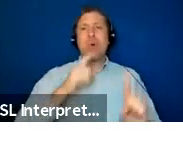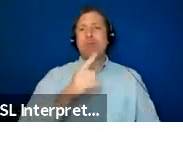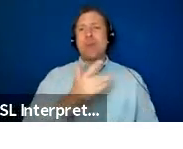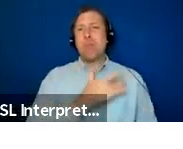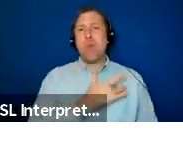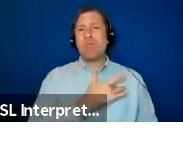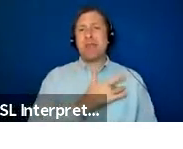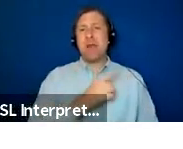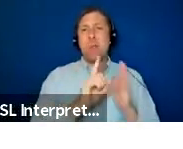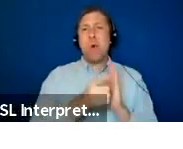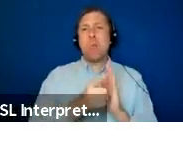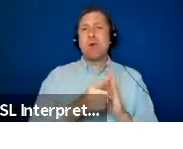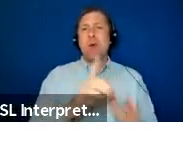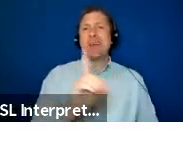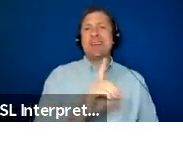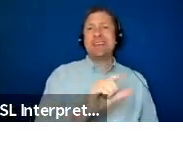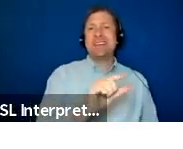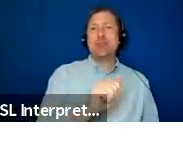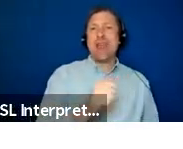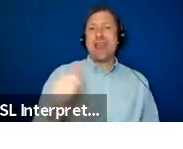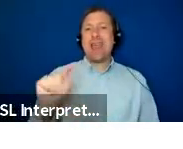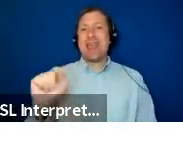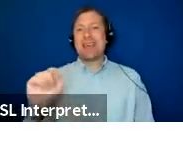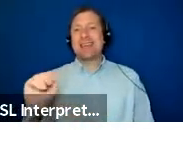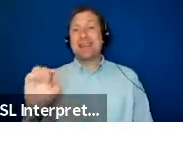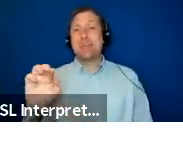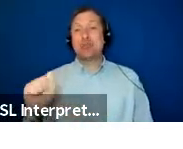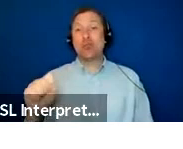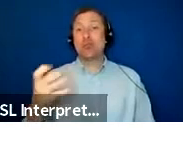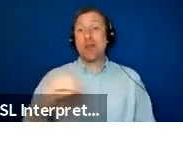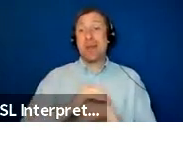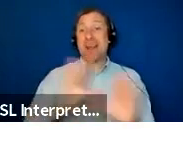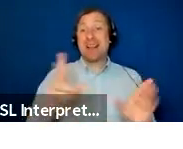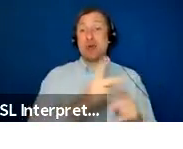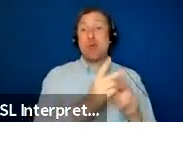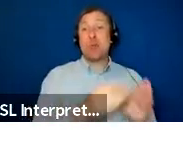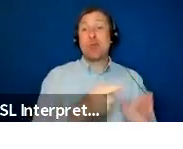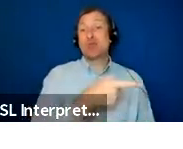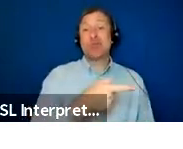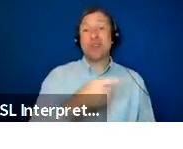when the representatives of the DGA, IA and Teamsters made it clear to the producers that we would not have an agreement